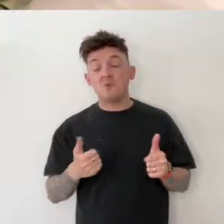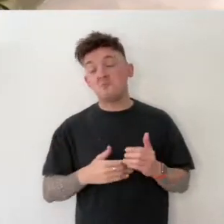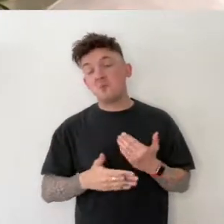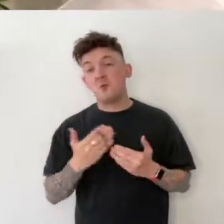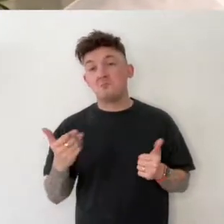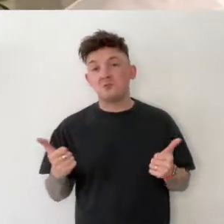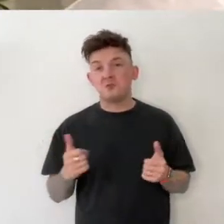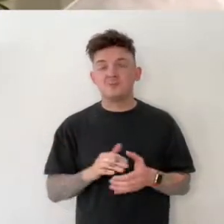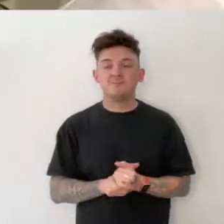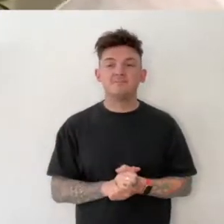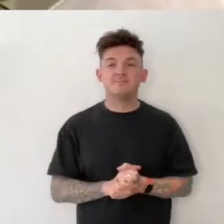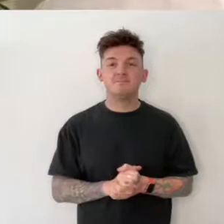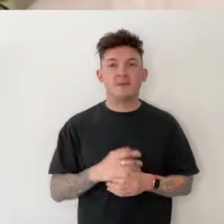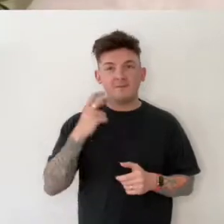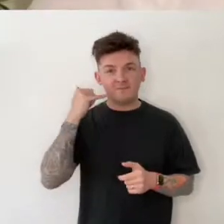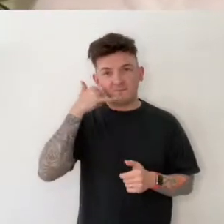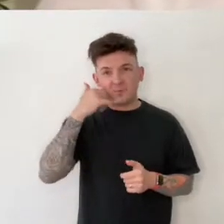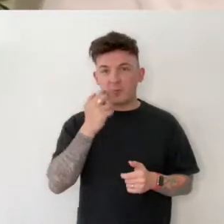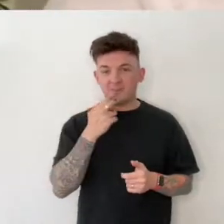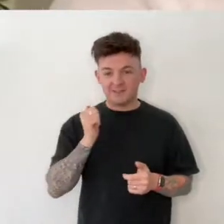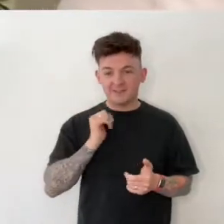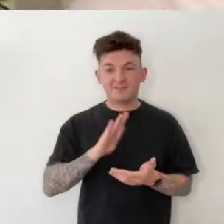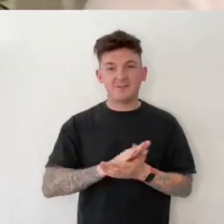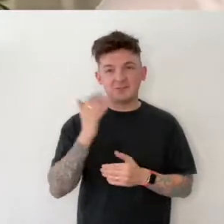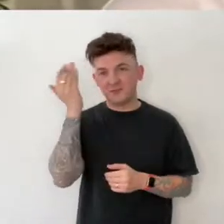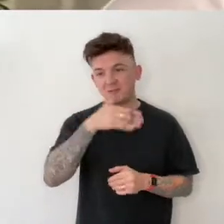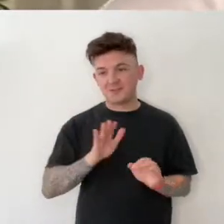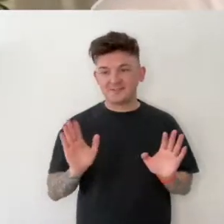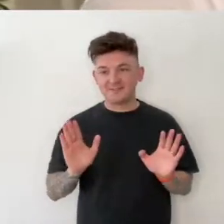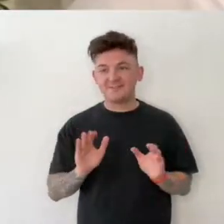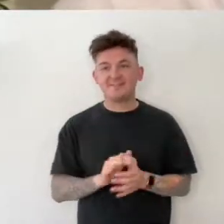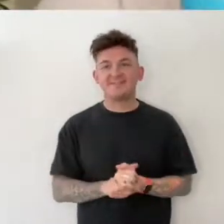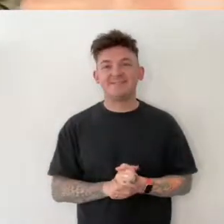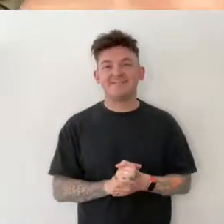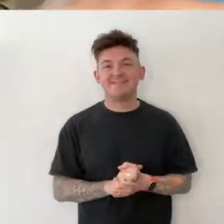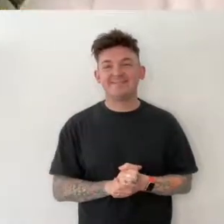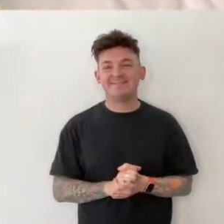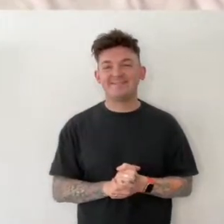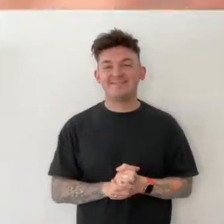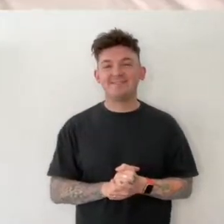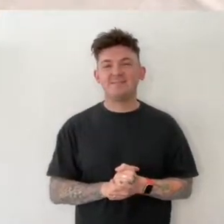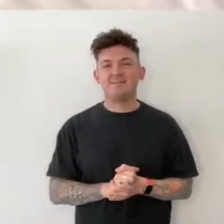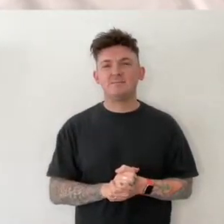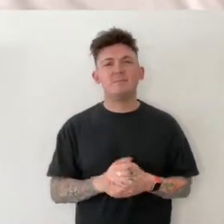said "you're low on charge" sorry about this. that's fine! so how would you usually sort